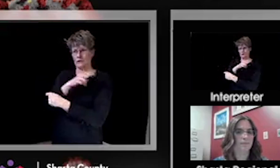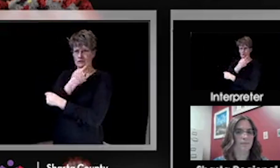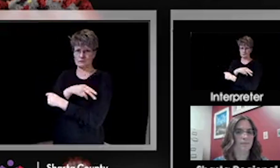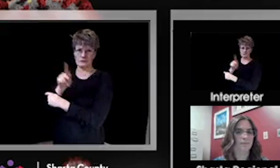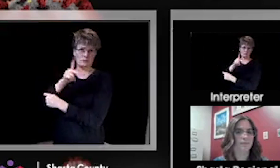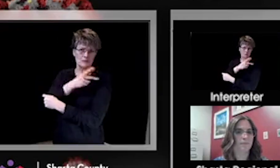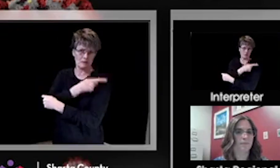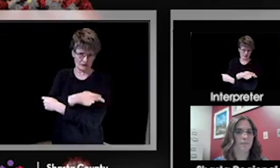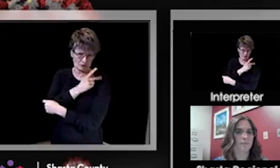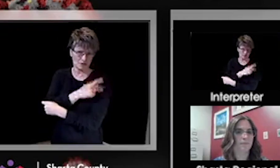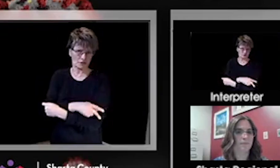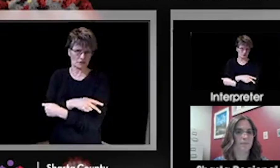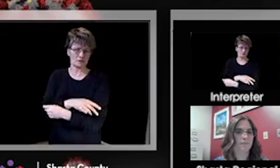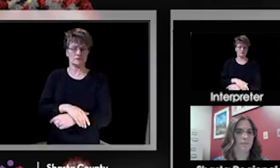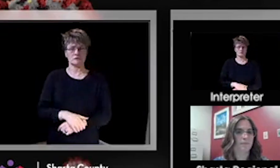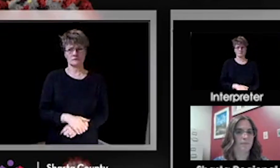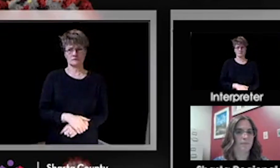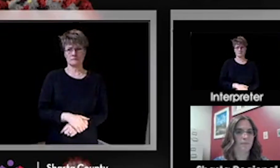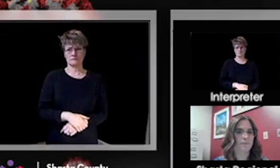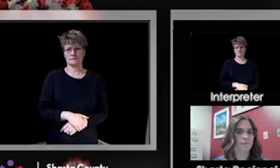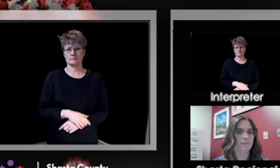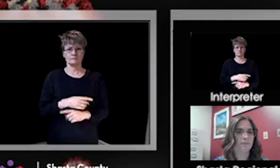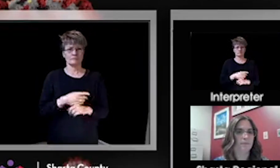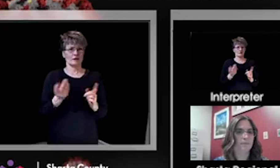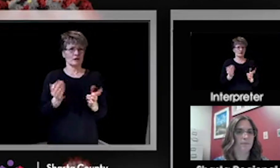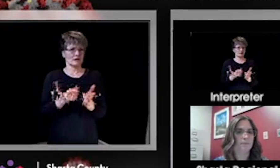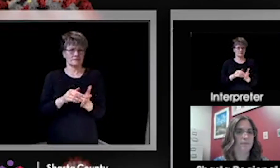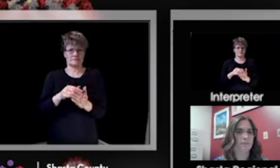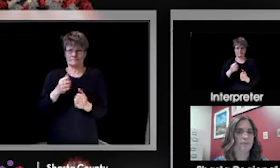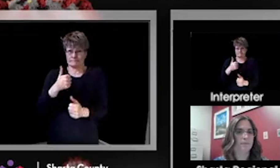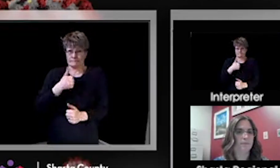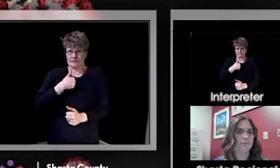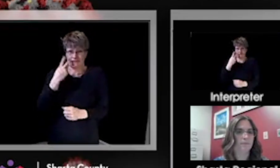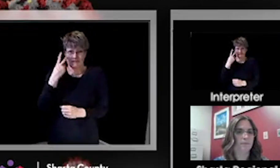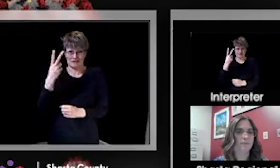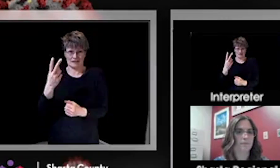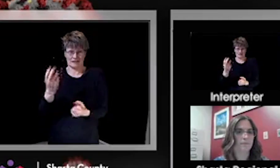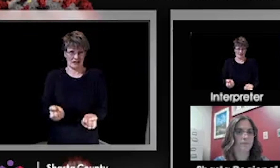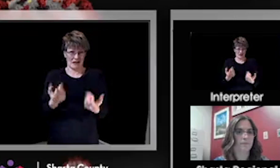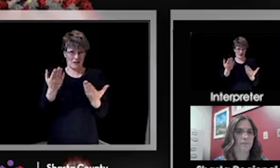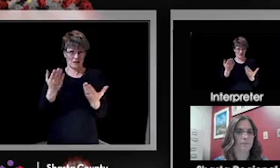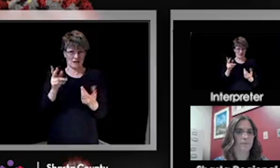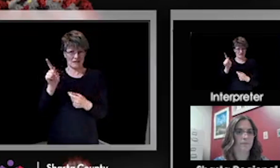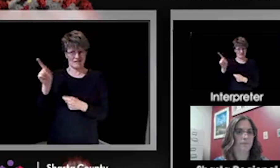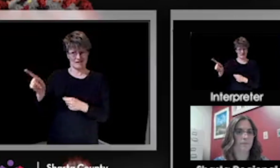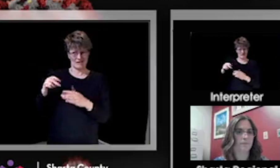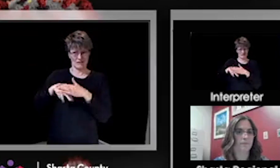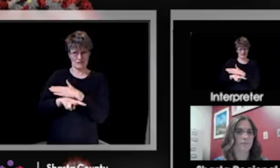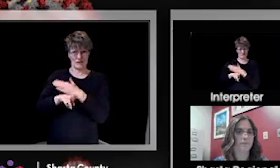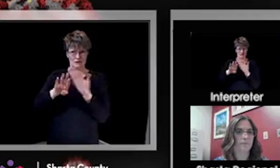got his information, but I haven’t seen the death data. Okay, thank you. While I have you there I’ll just ask you one more thing and then I’ll